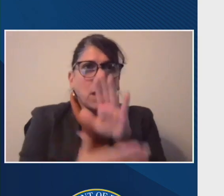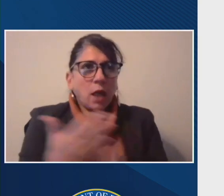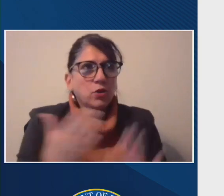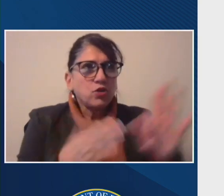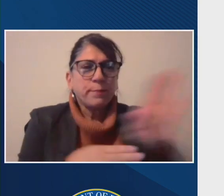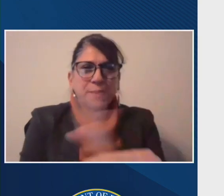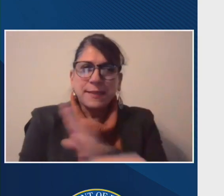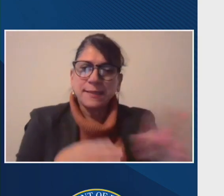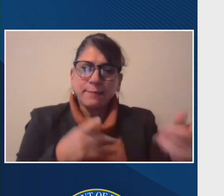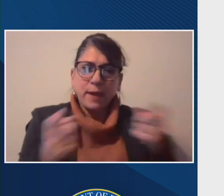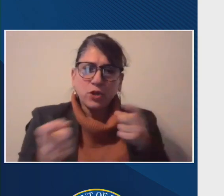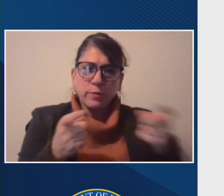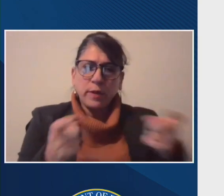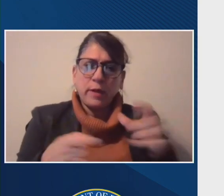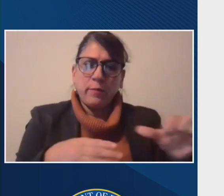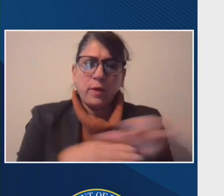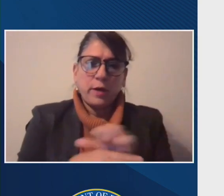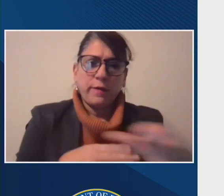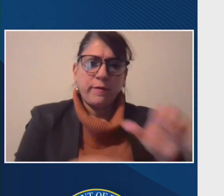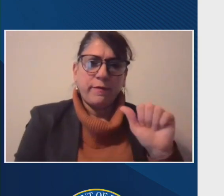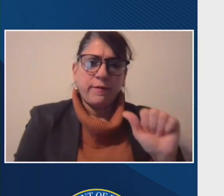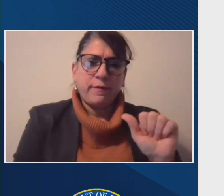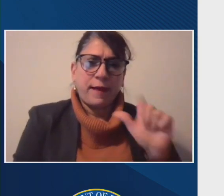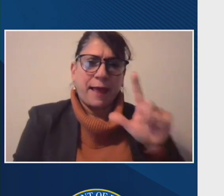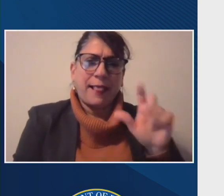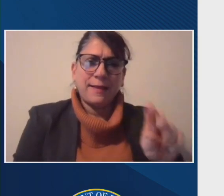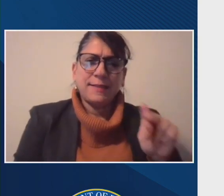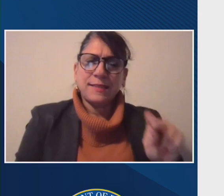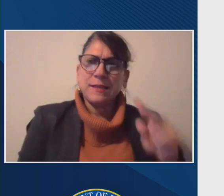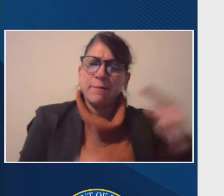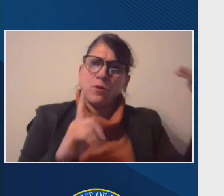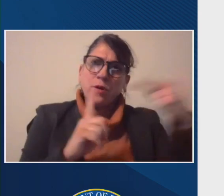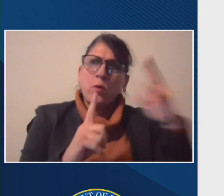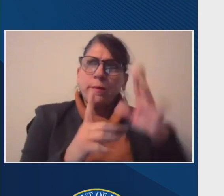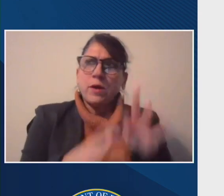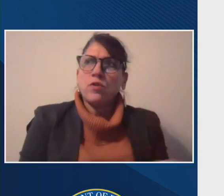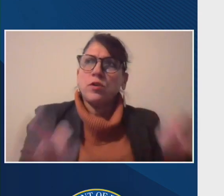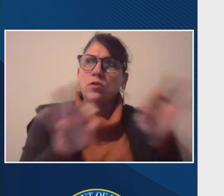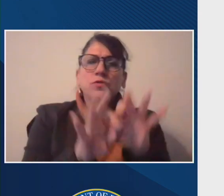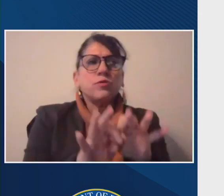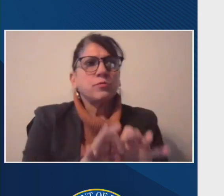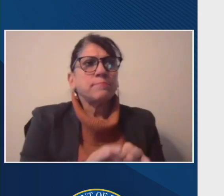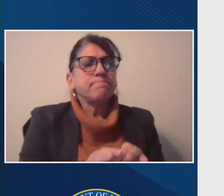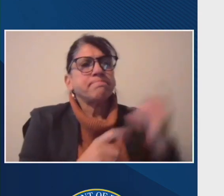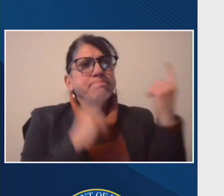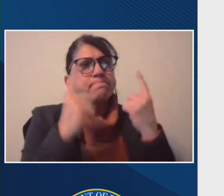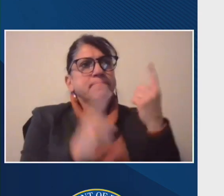practices, Allan's perspective would be critical to considering the impact of regulatory changes on a uniquely